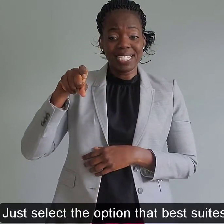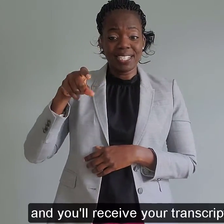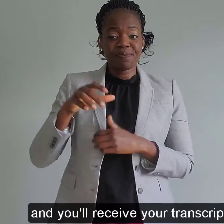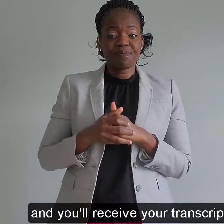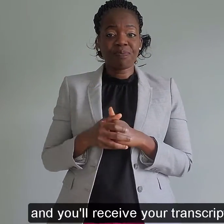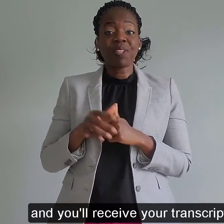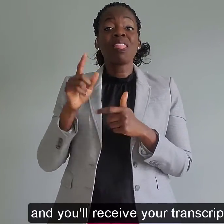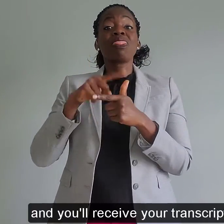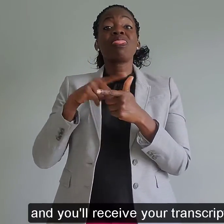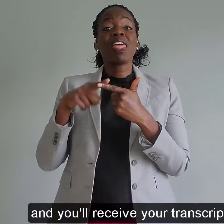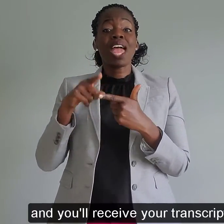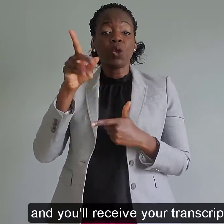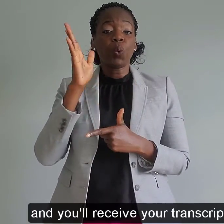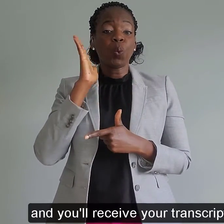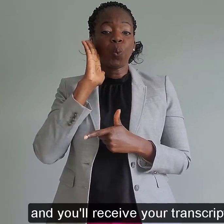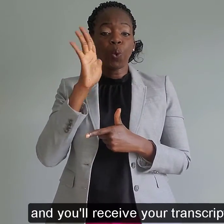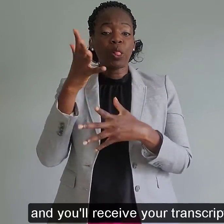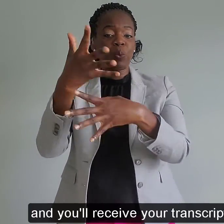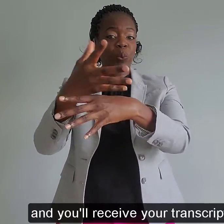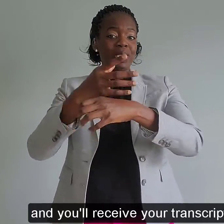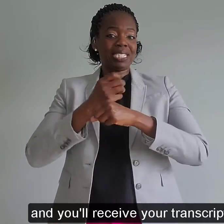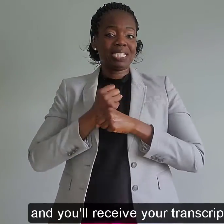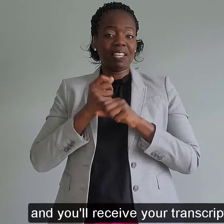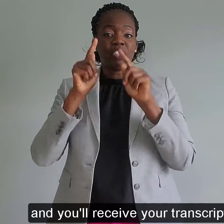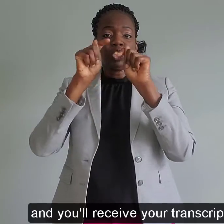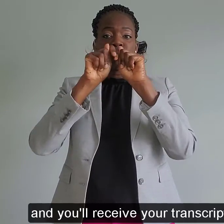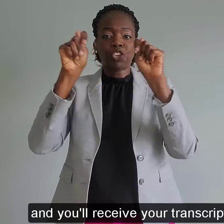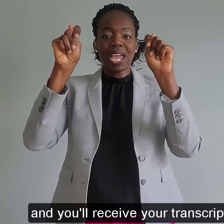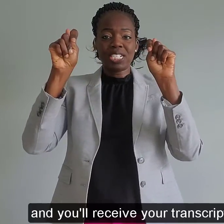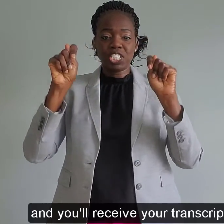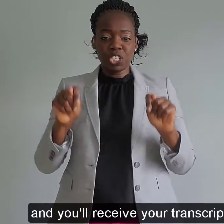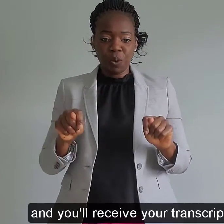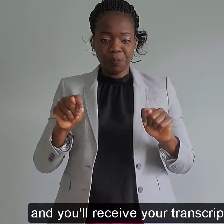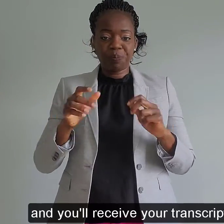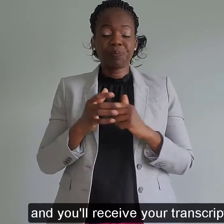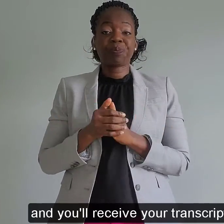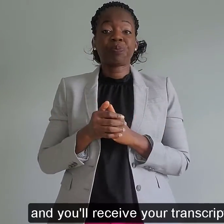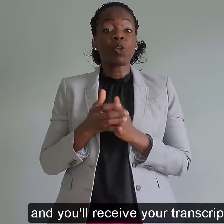and you'll receive your transcript.